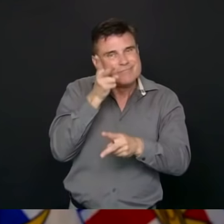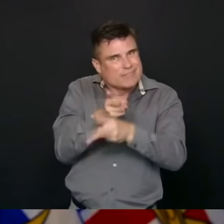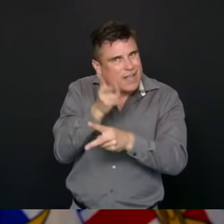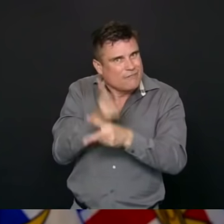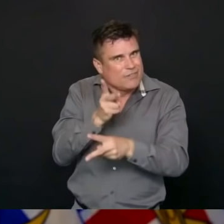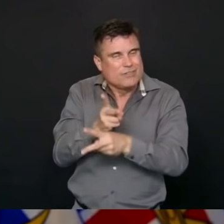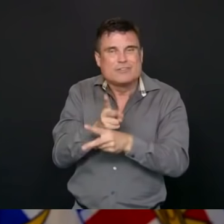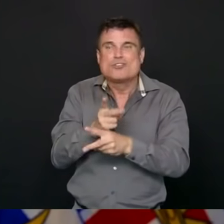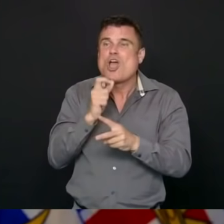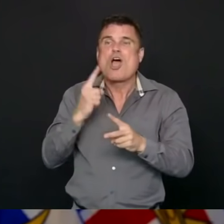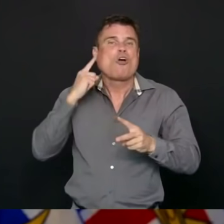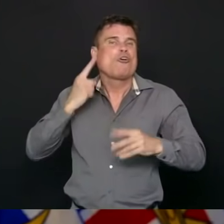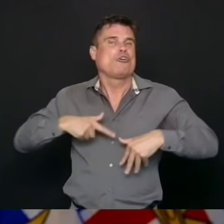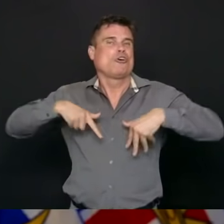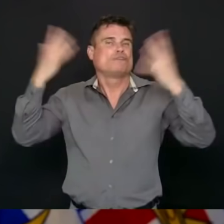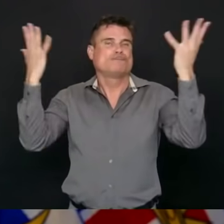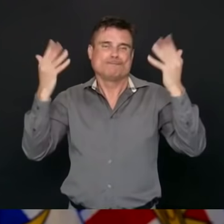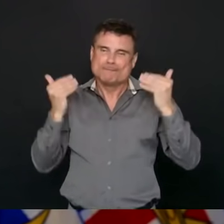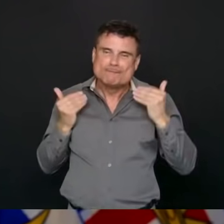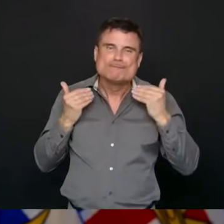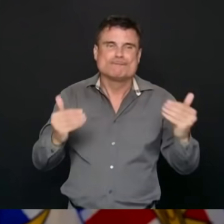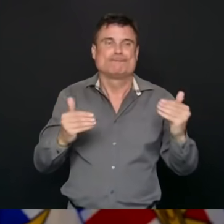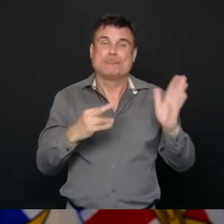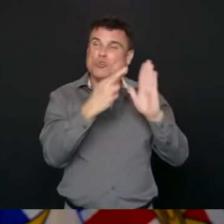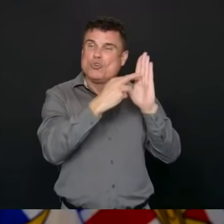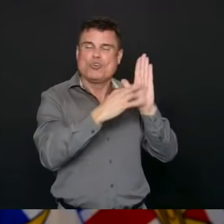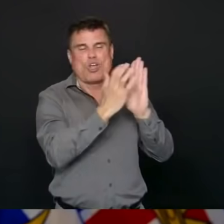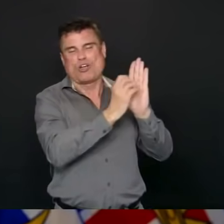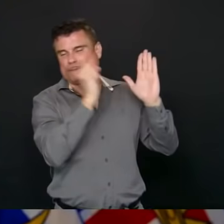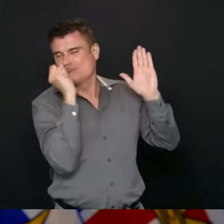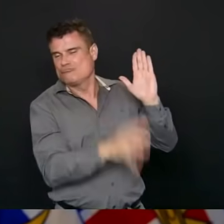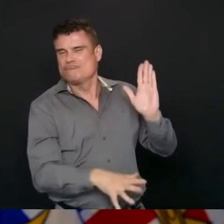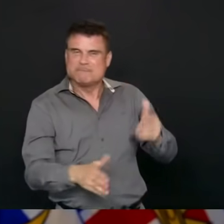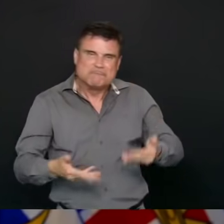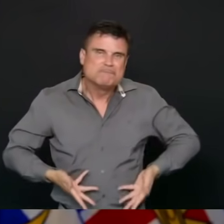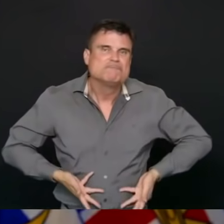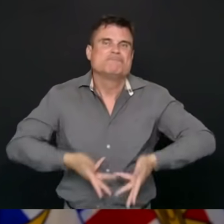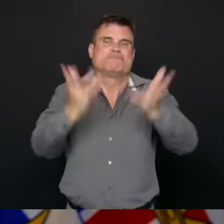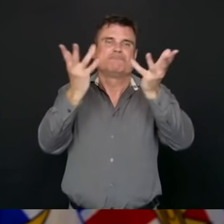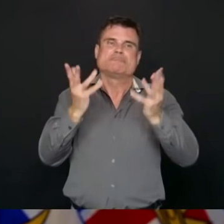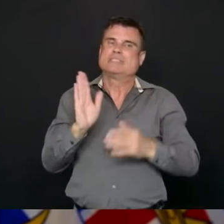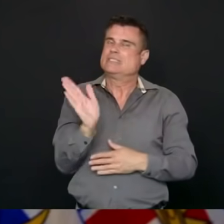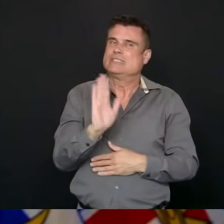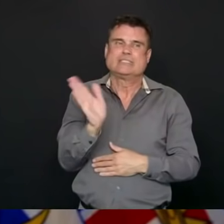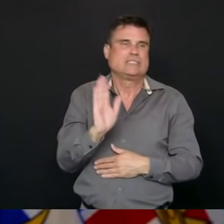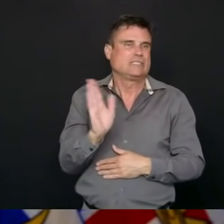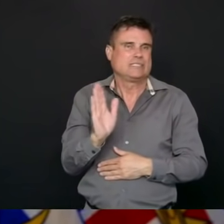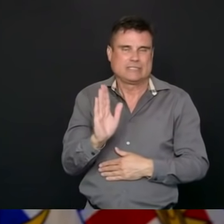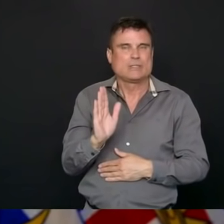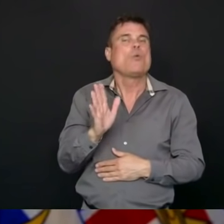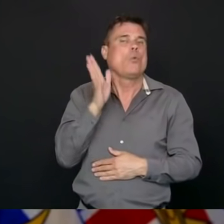, too much too fast, we are going to see dramatic increases. Again, that will satisfy